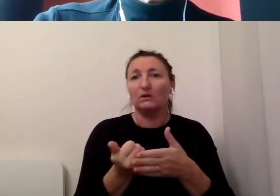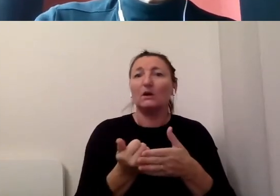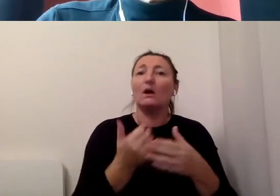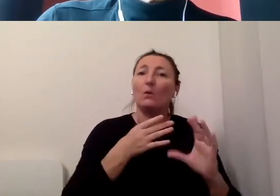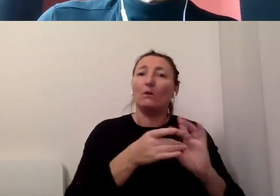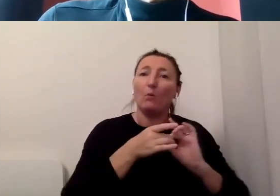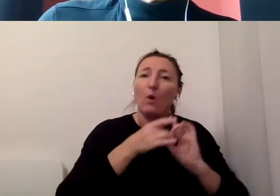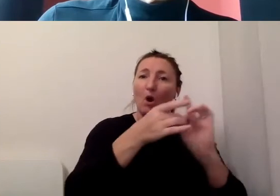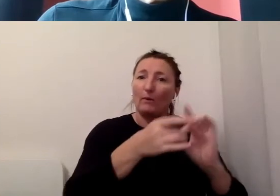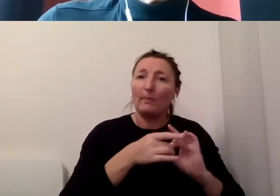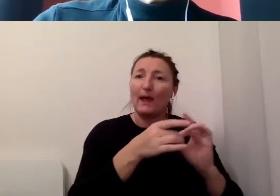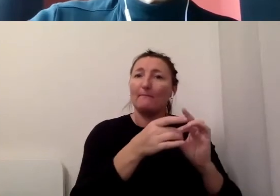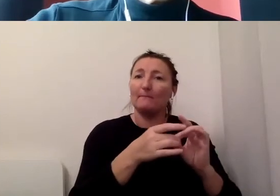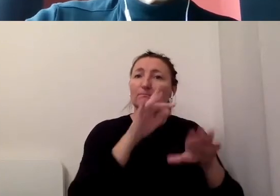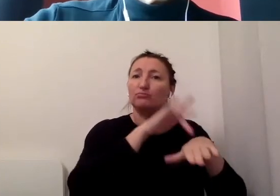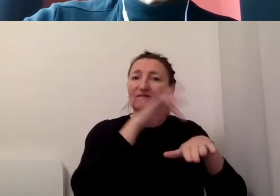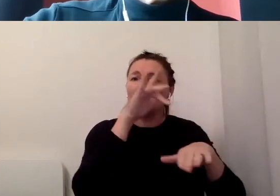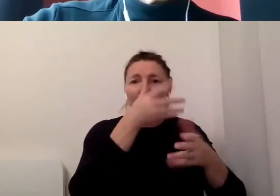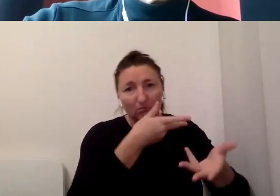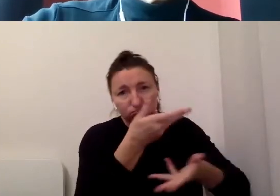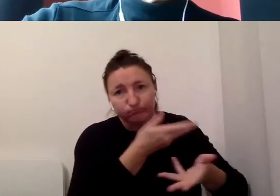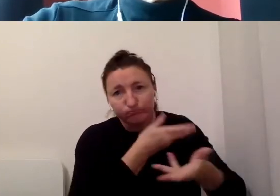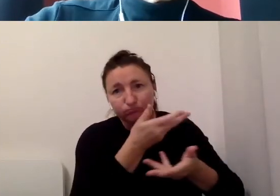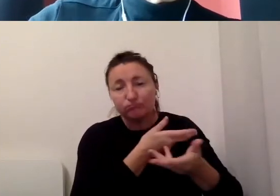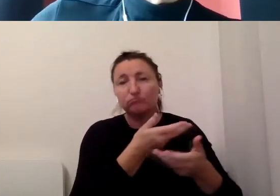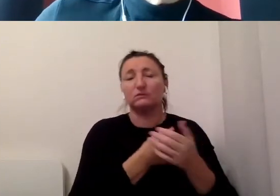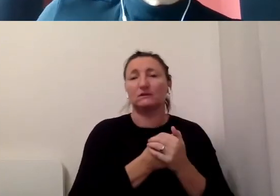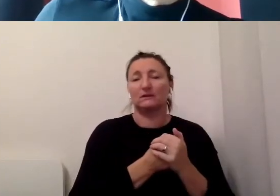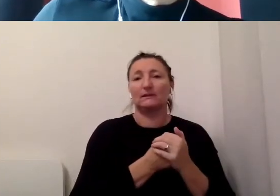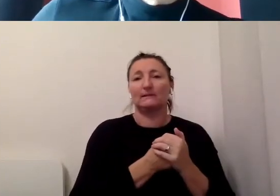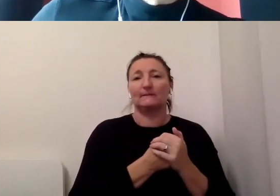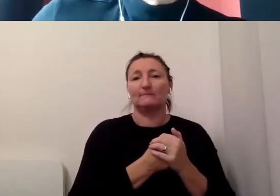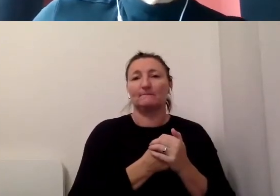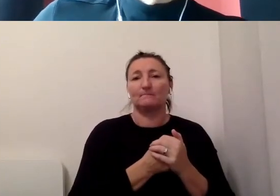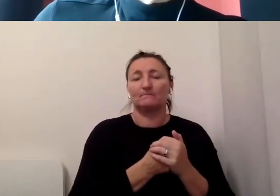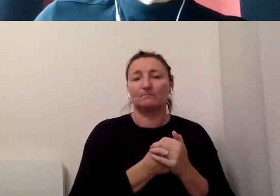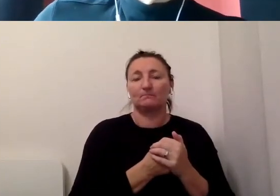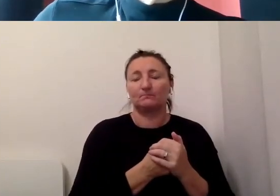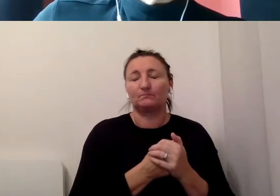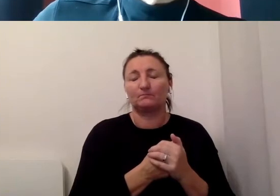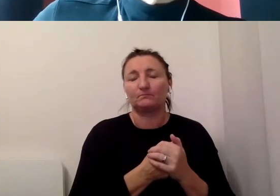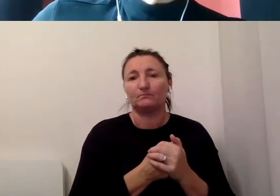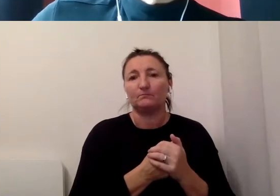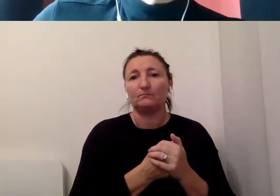obviously that's a variety of providers that you may need upon discharge from hospital.